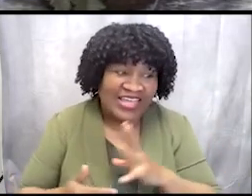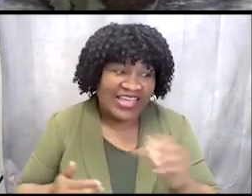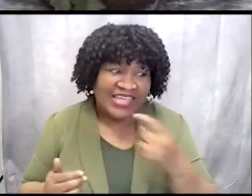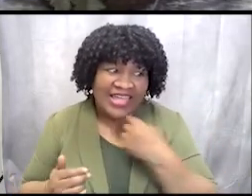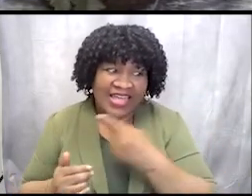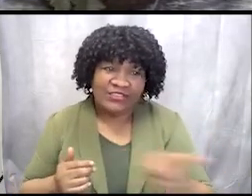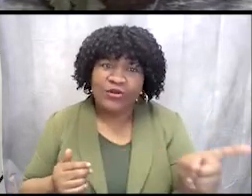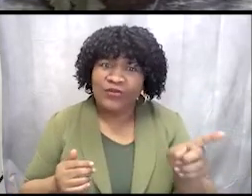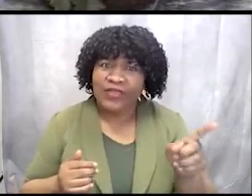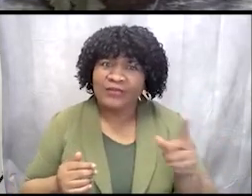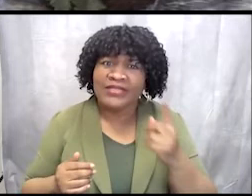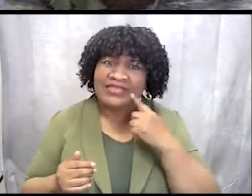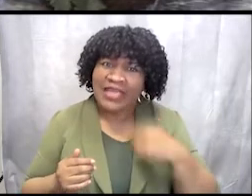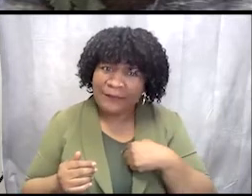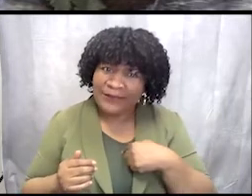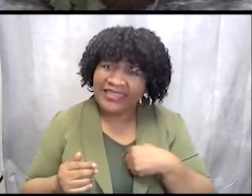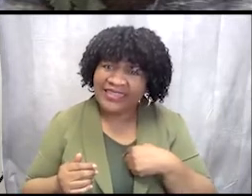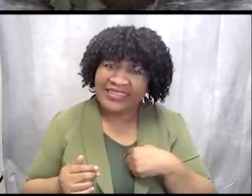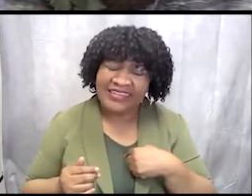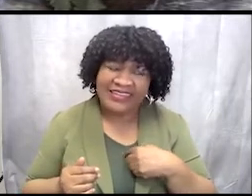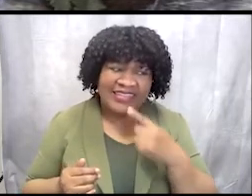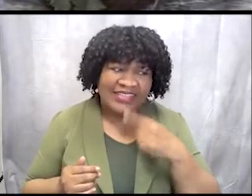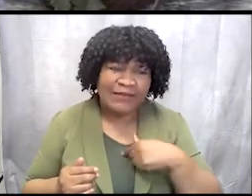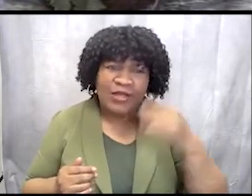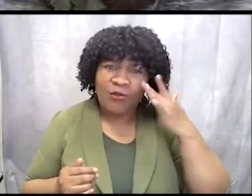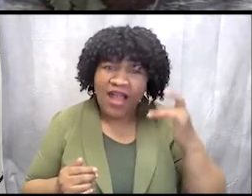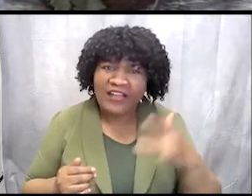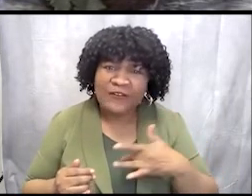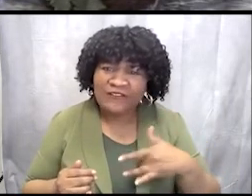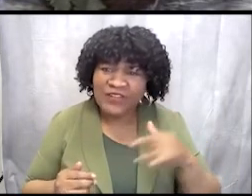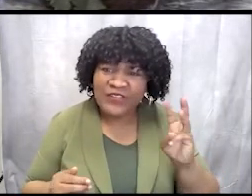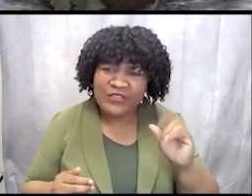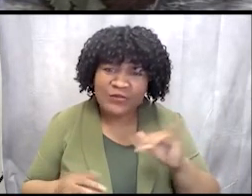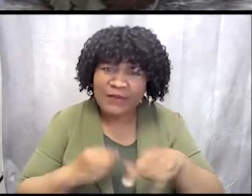"Well, tell me why you feel this way about your school."